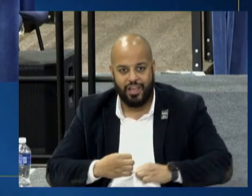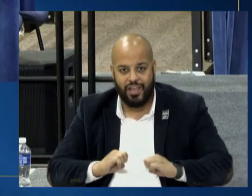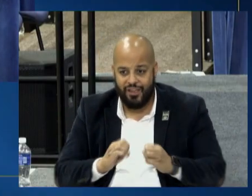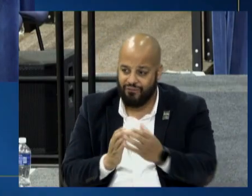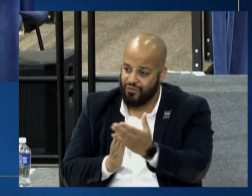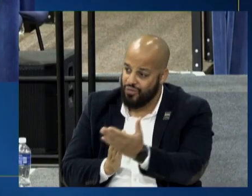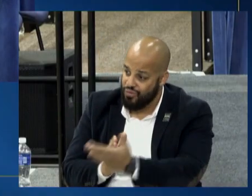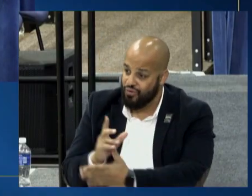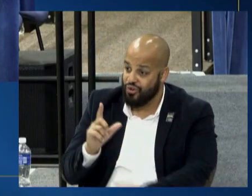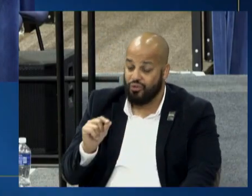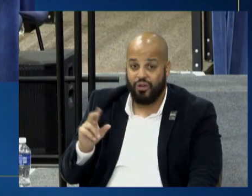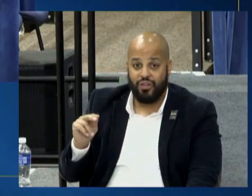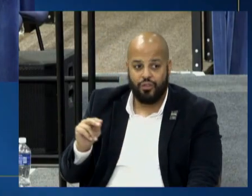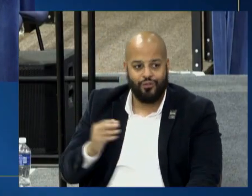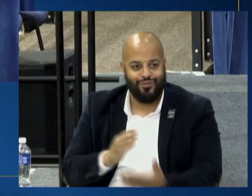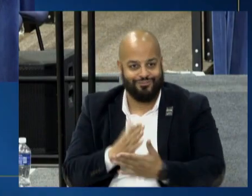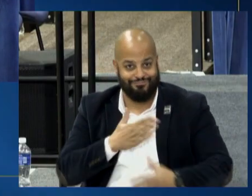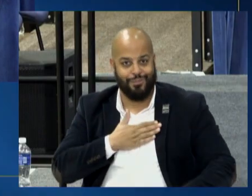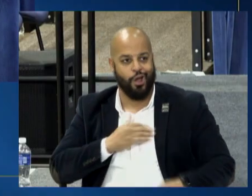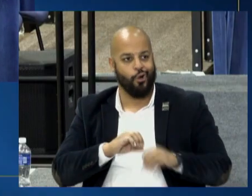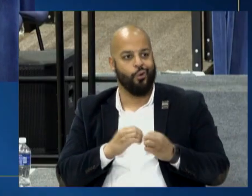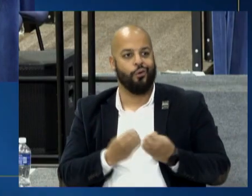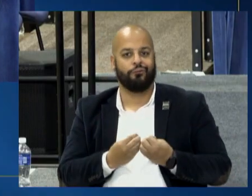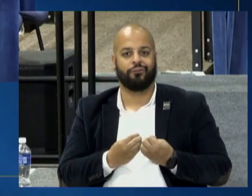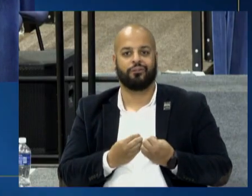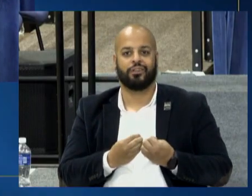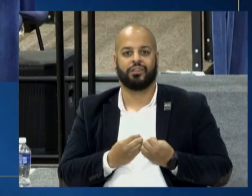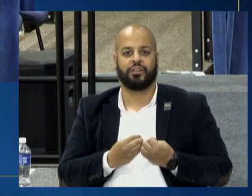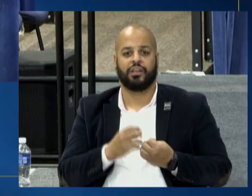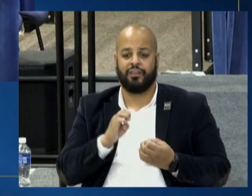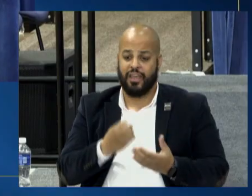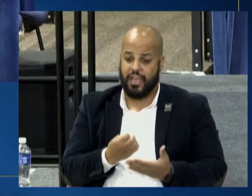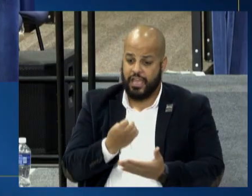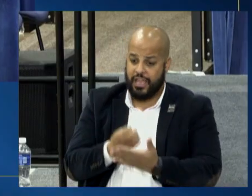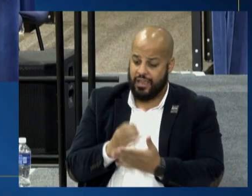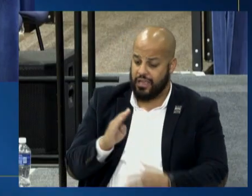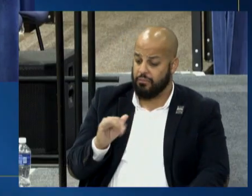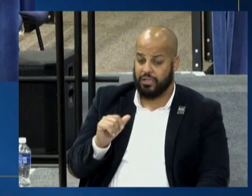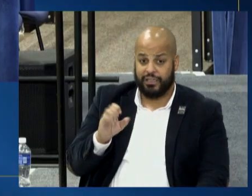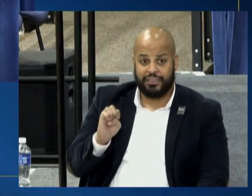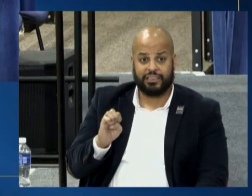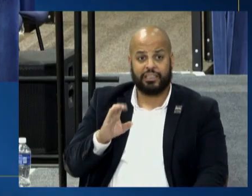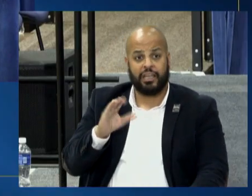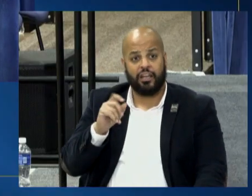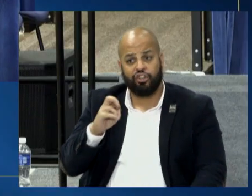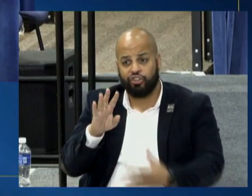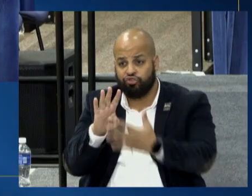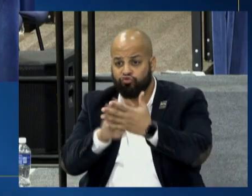which is through my office. In terms of evidence-based cancer screening and prevention strategies, including